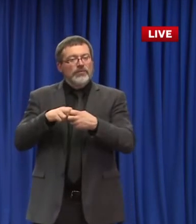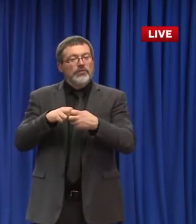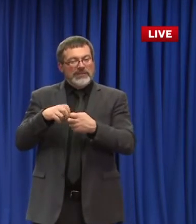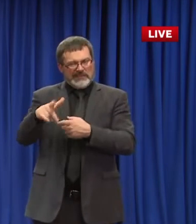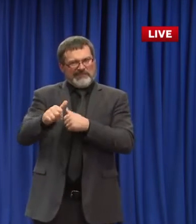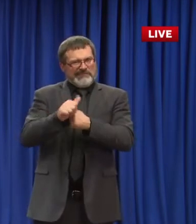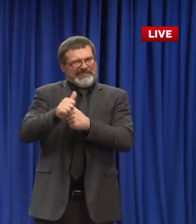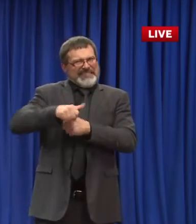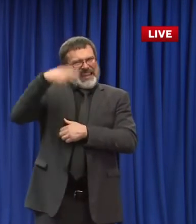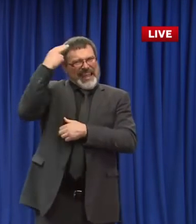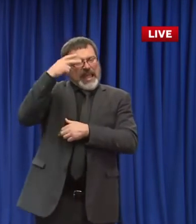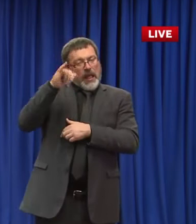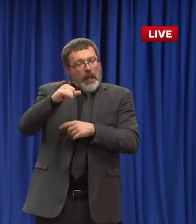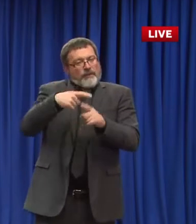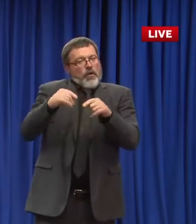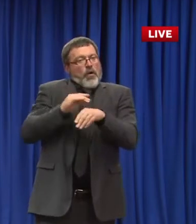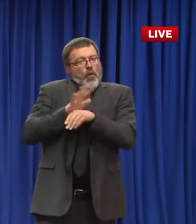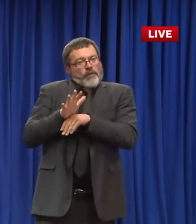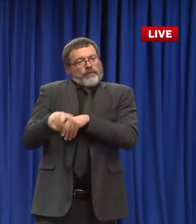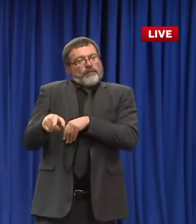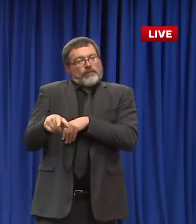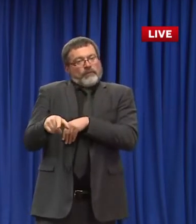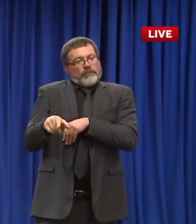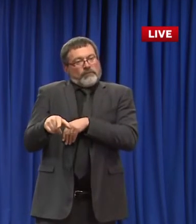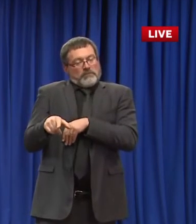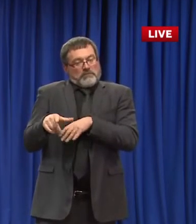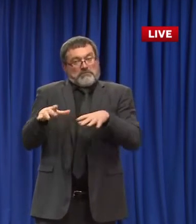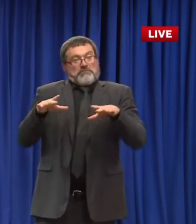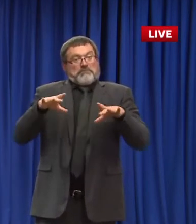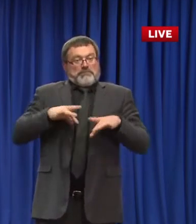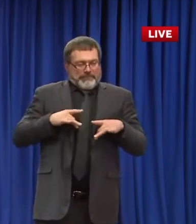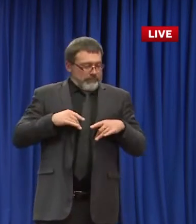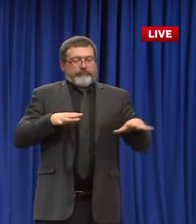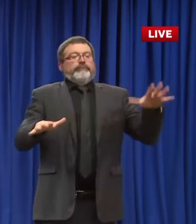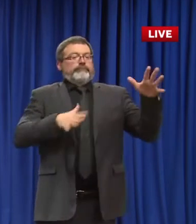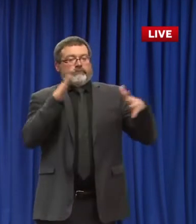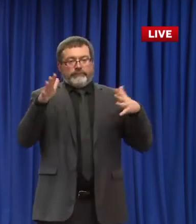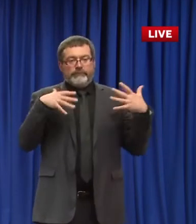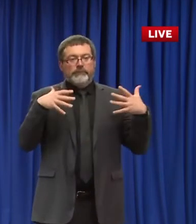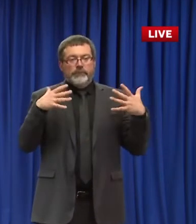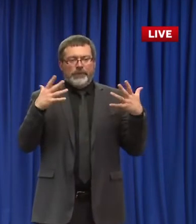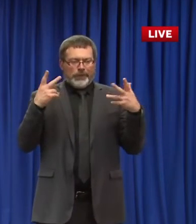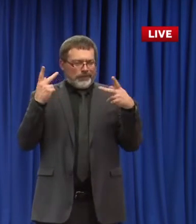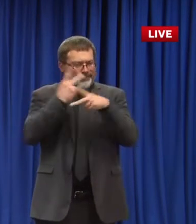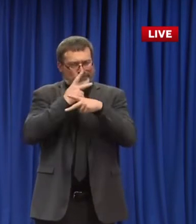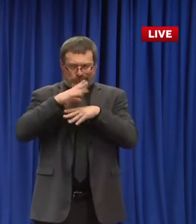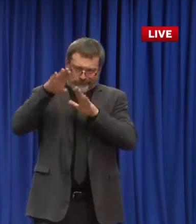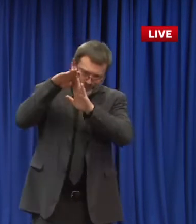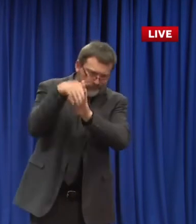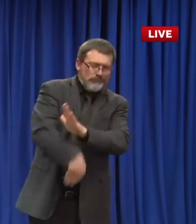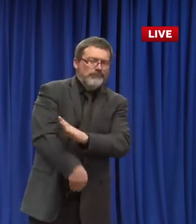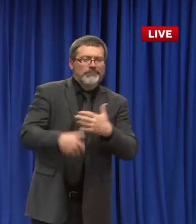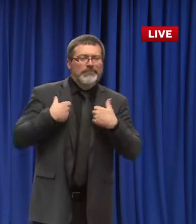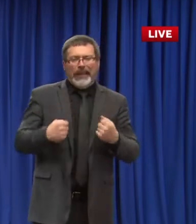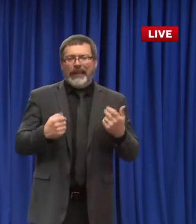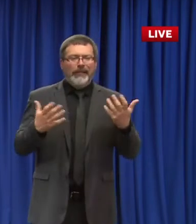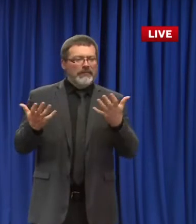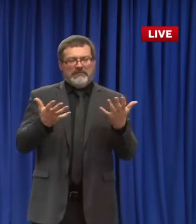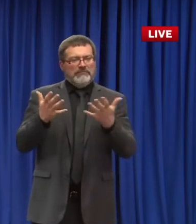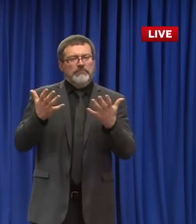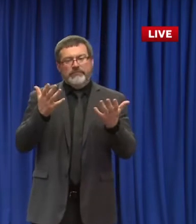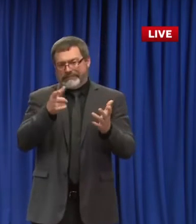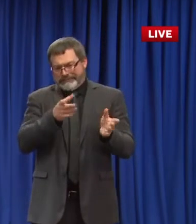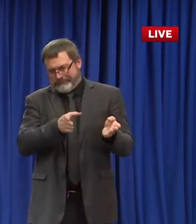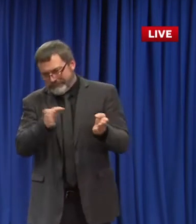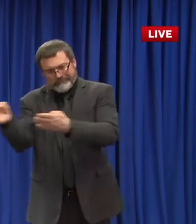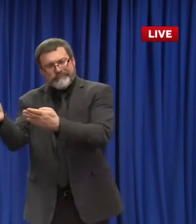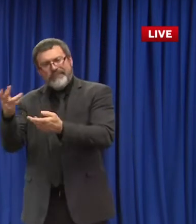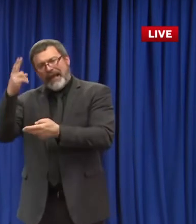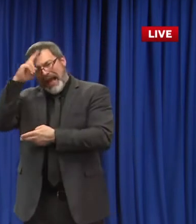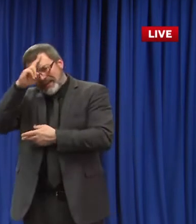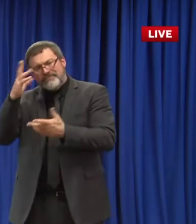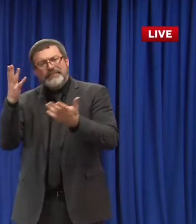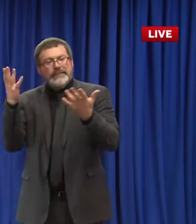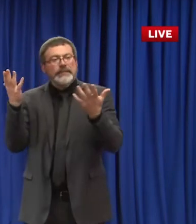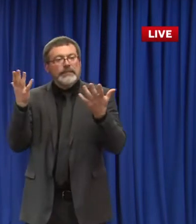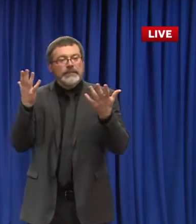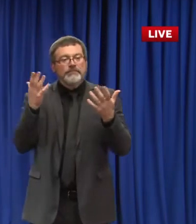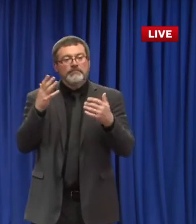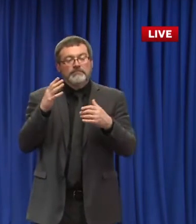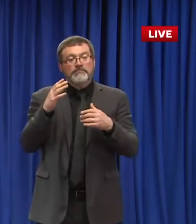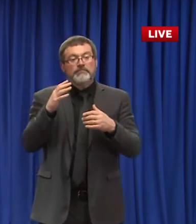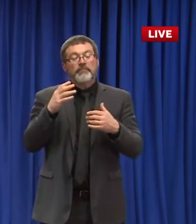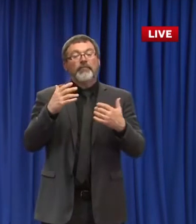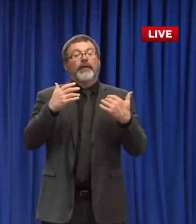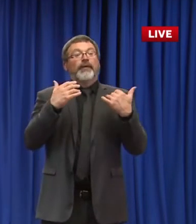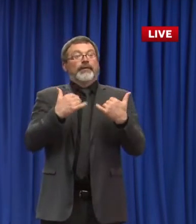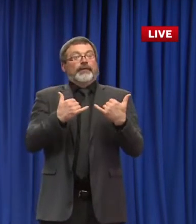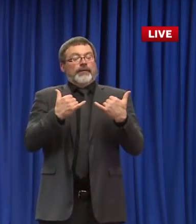CONDITIONS BECAUSE THOSE ARE THE INDIVIDUALS THAT ARE AT HIGHEST RISK FOR SEVERE COMPLICATIONS FROM COVID-19, YOU KNOW, SUCH AS HOSPITALIZATION AND SADLY EVEN DYING FROM THE INFECTION, BUT